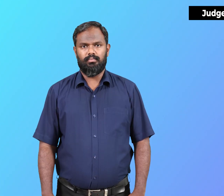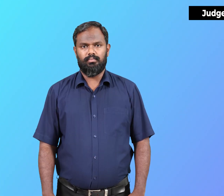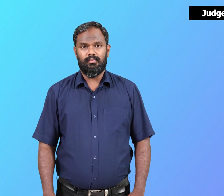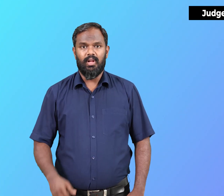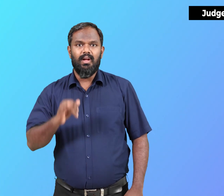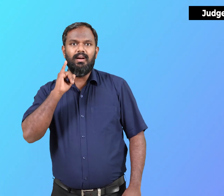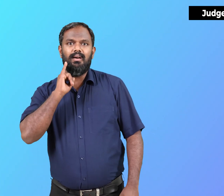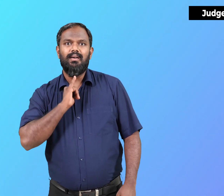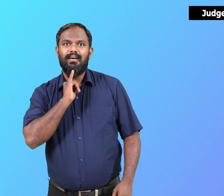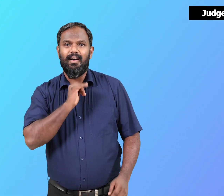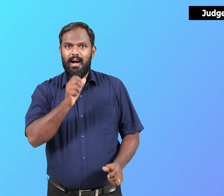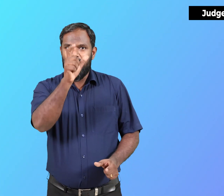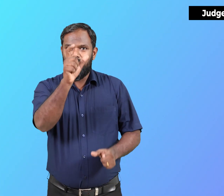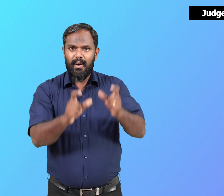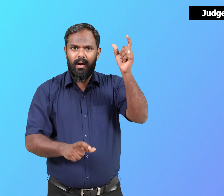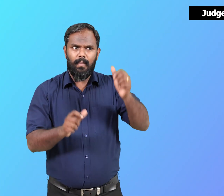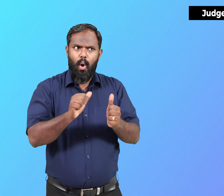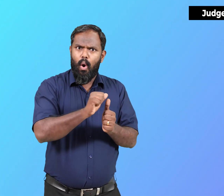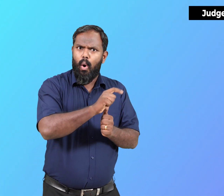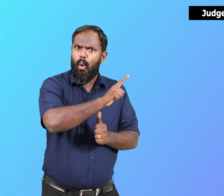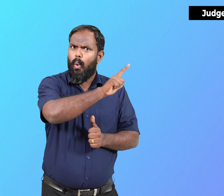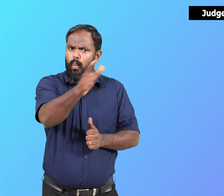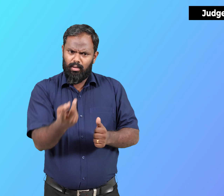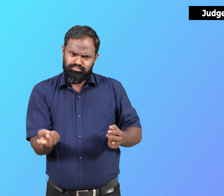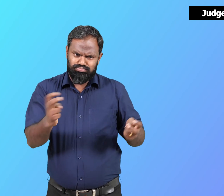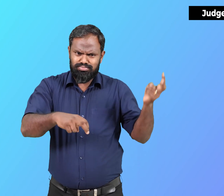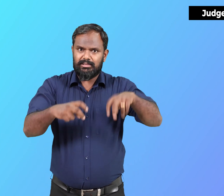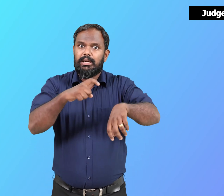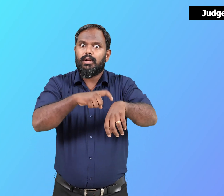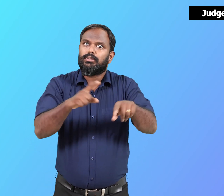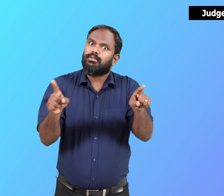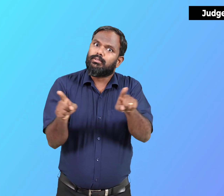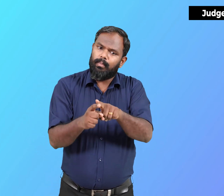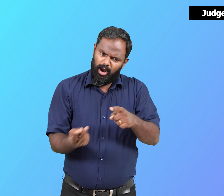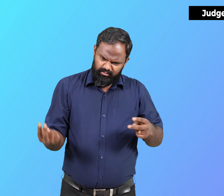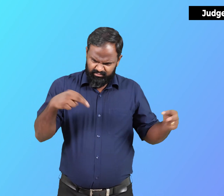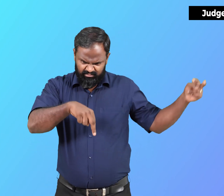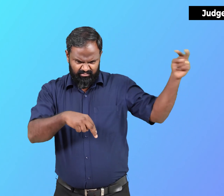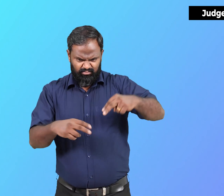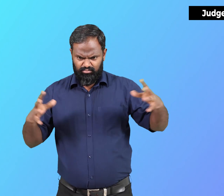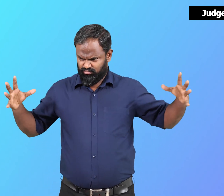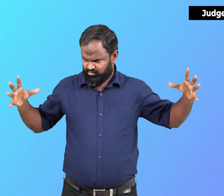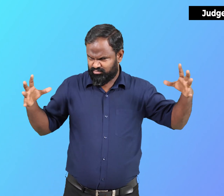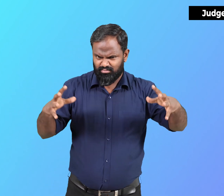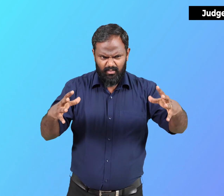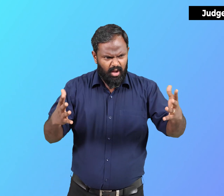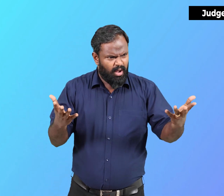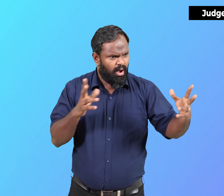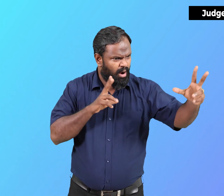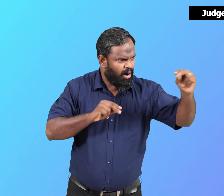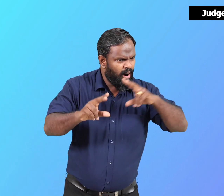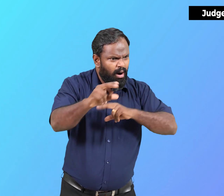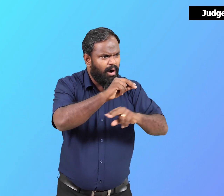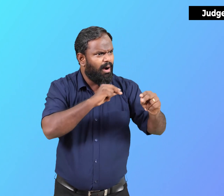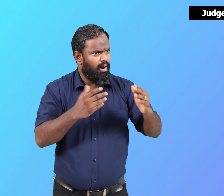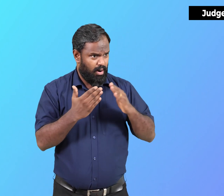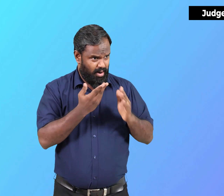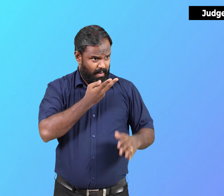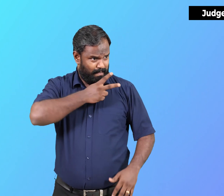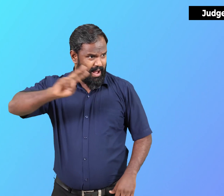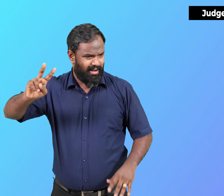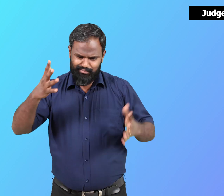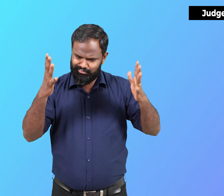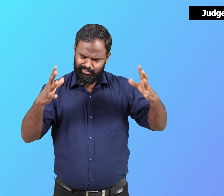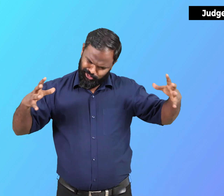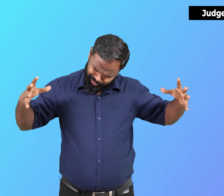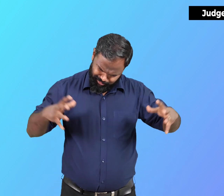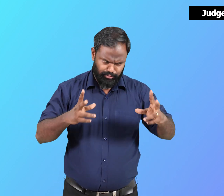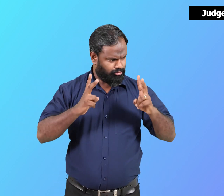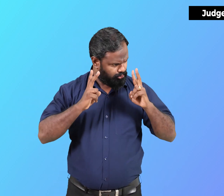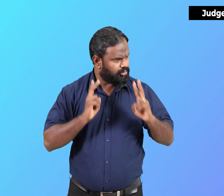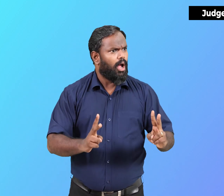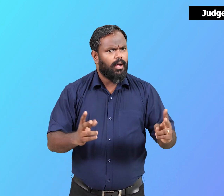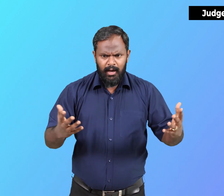Then all the people stood up at the same time. They said together, “None of us will go home. No, not one of us will go back to his house.